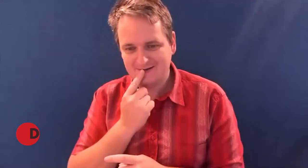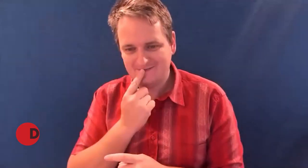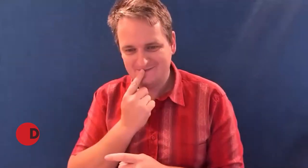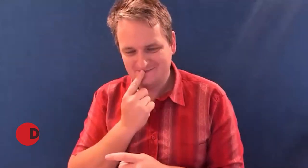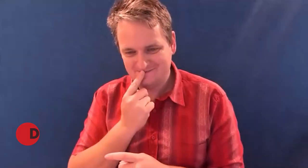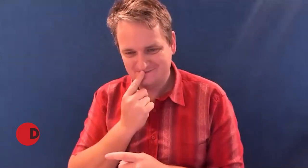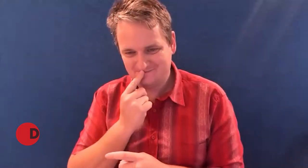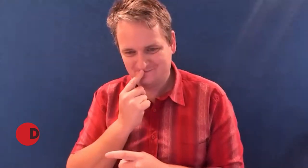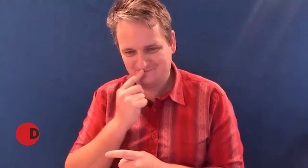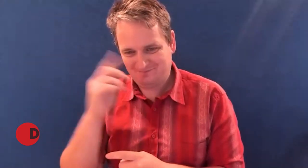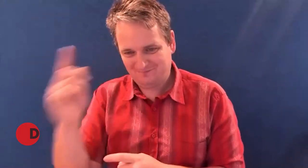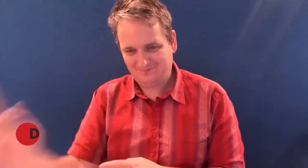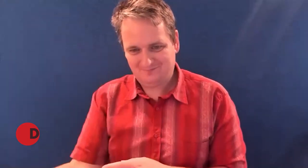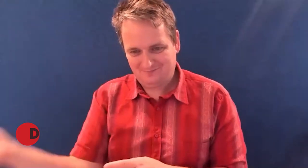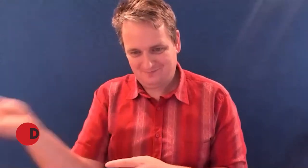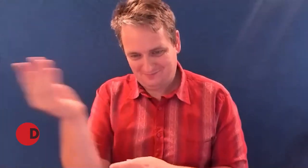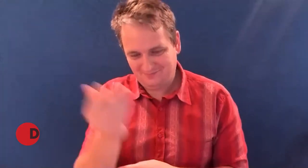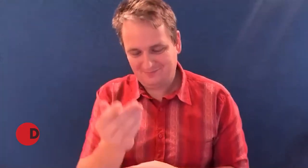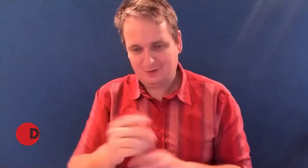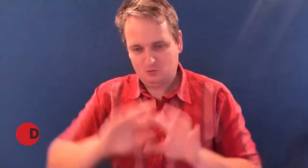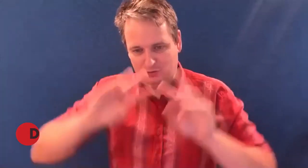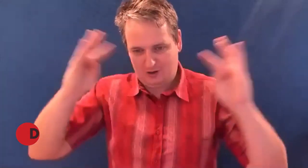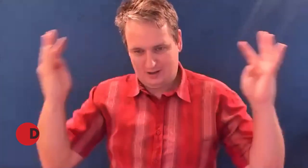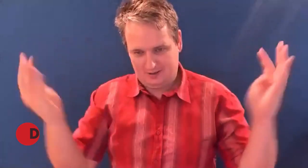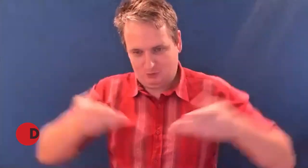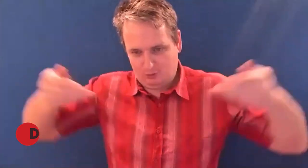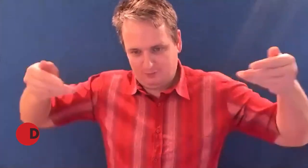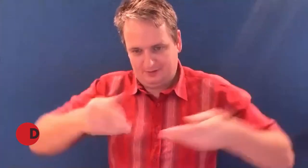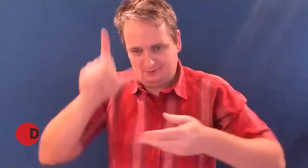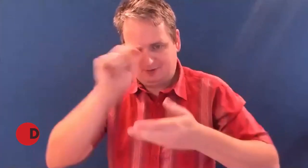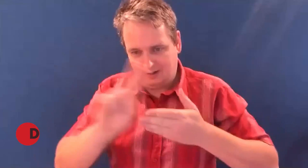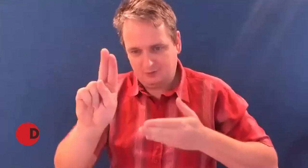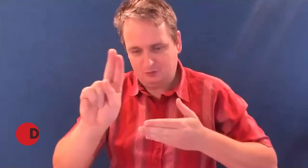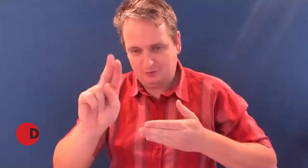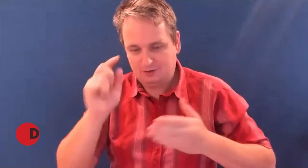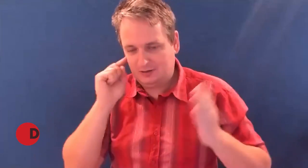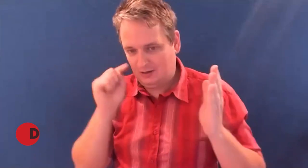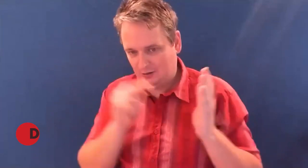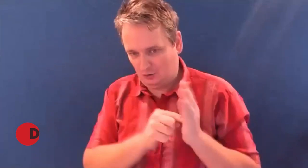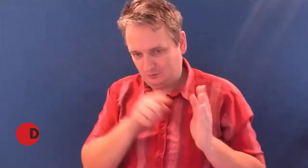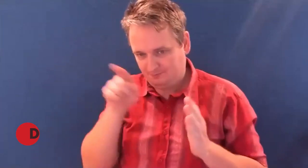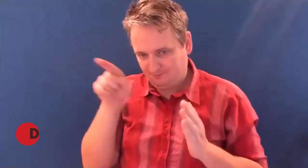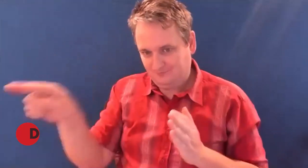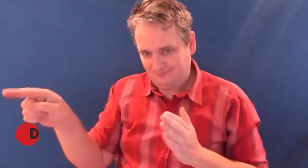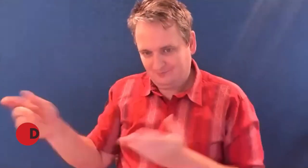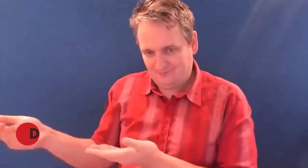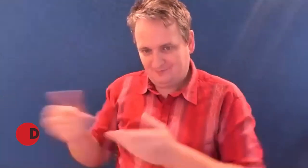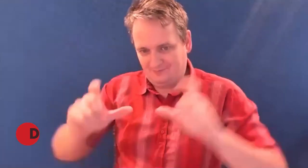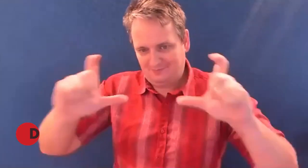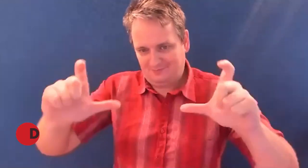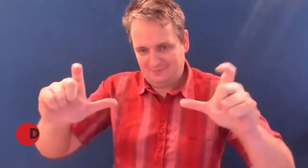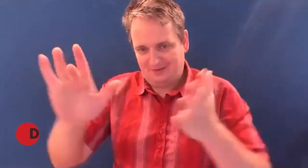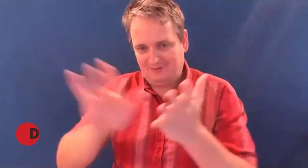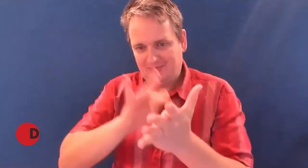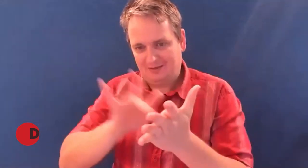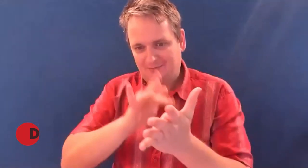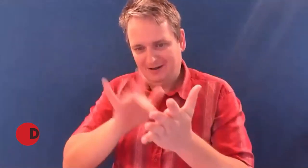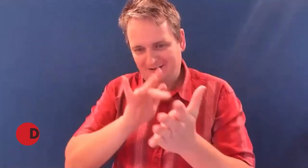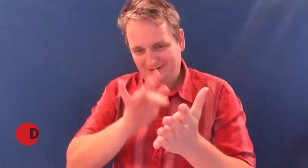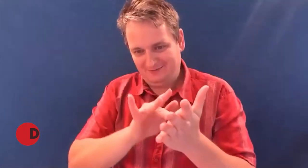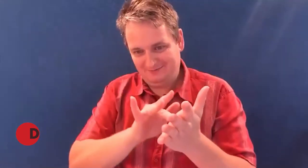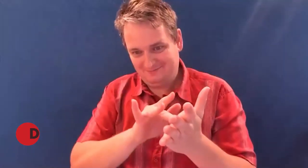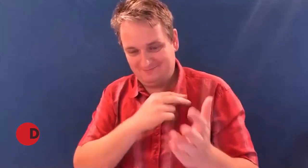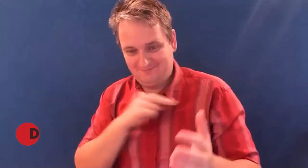He was there when the team was introduced at Gallaudet University,